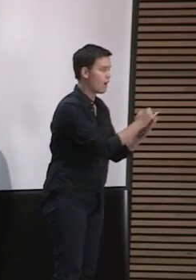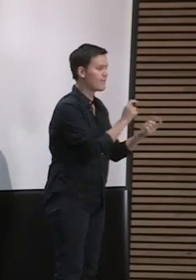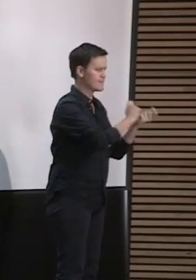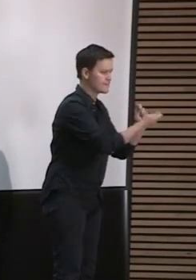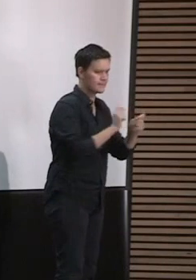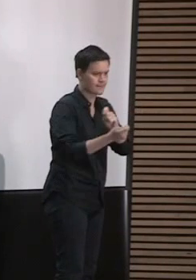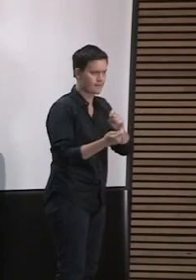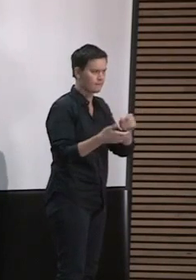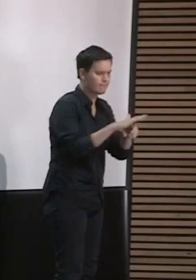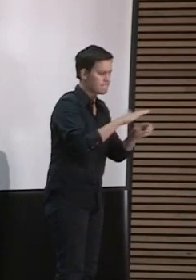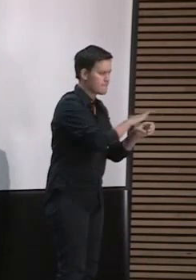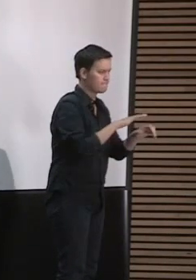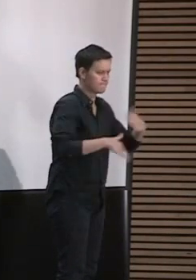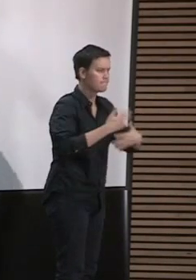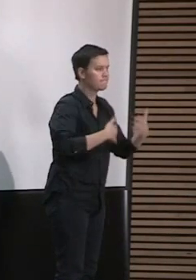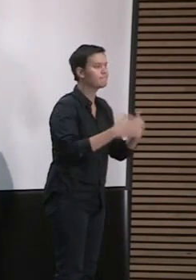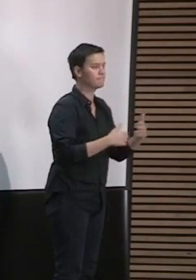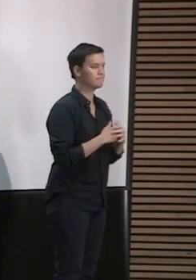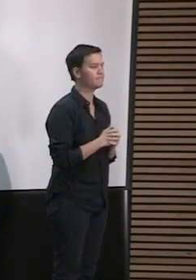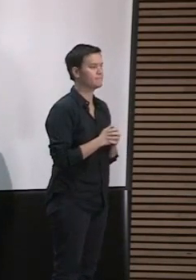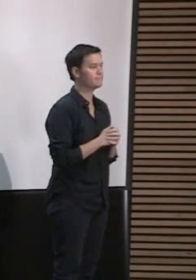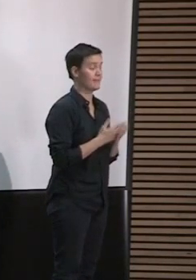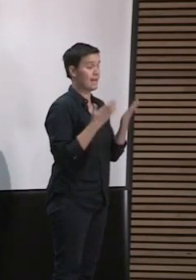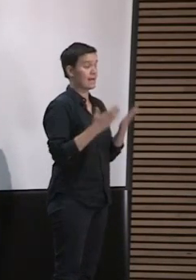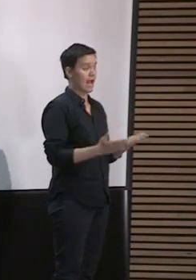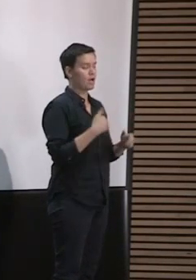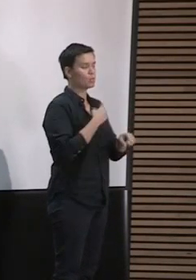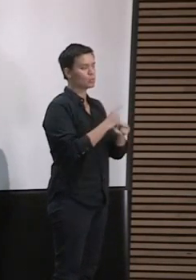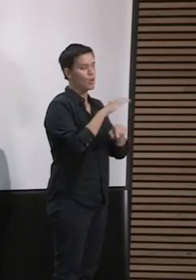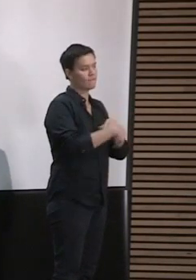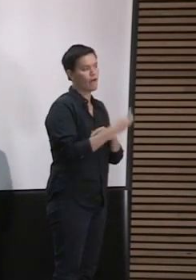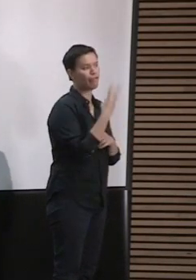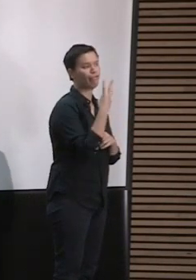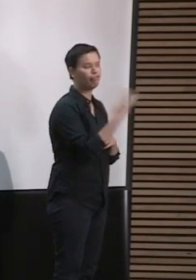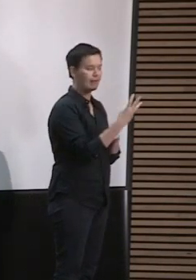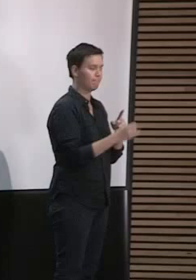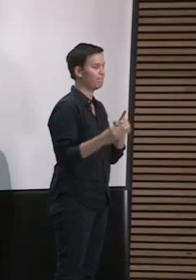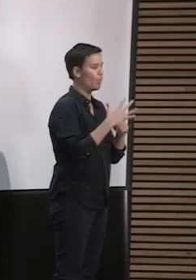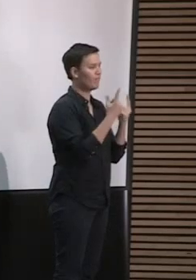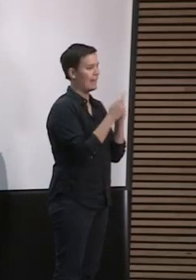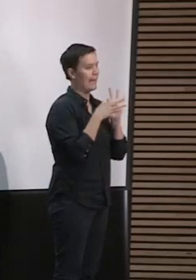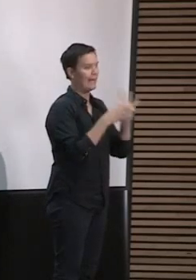we have moved at speed to fill them and we do so now again.